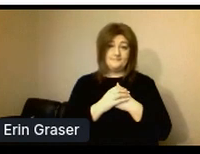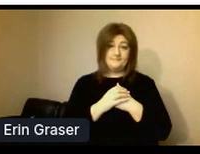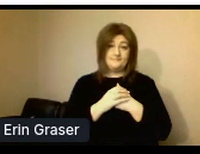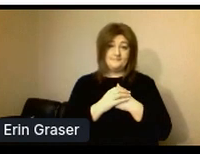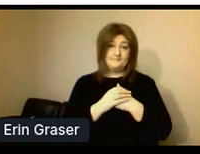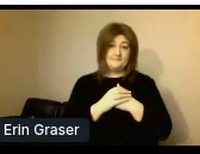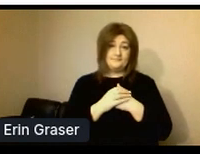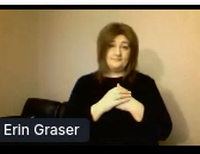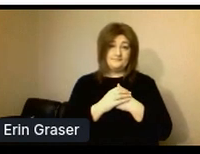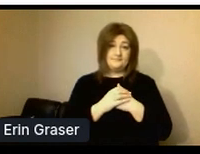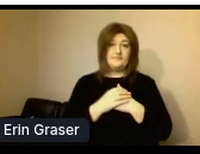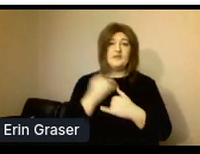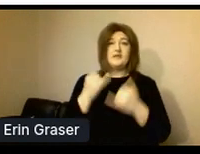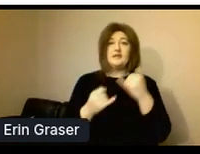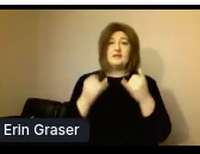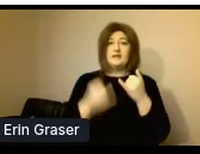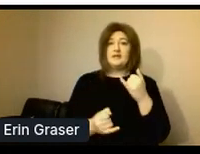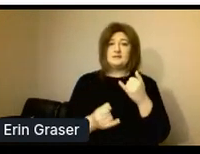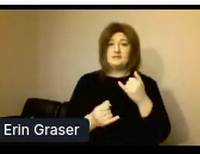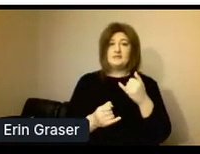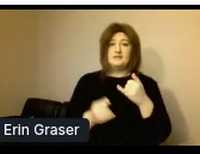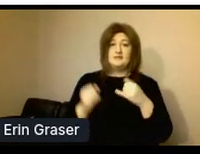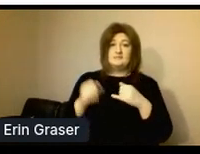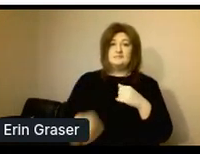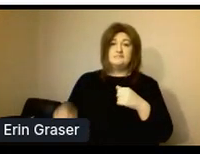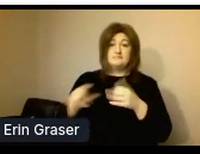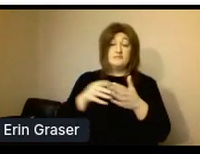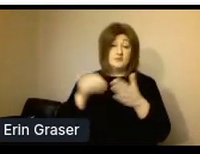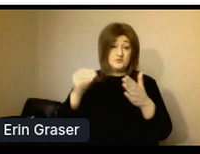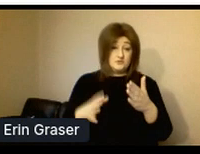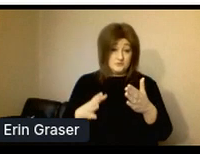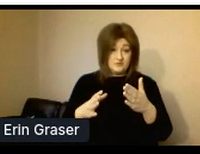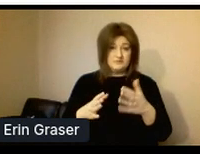And lastly, as a student, it is important for you